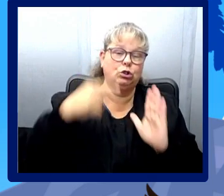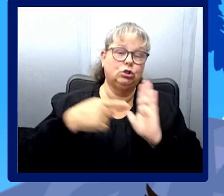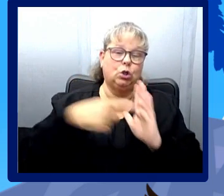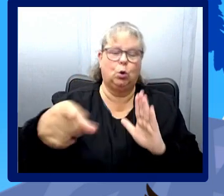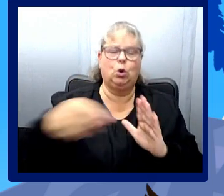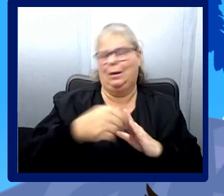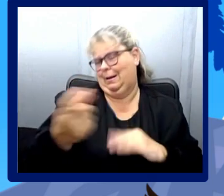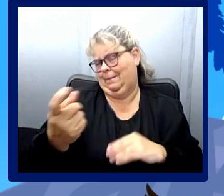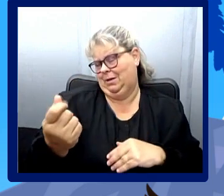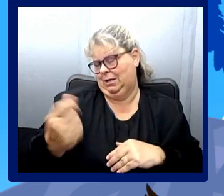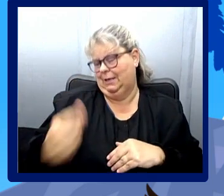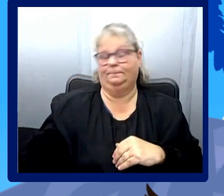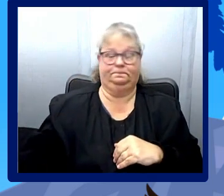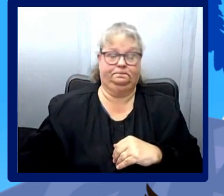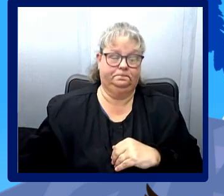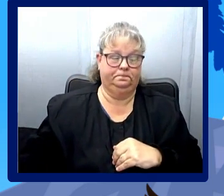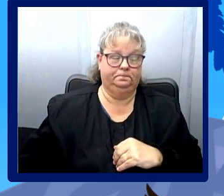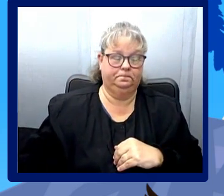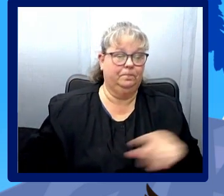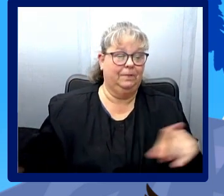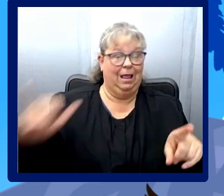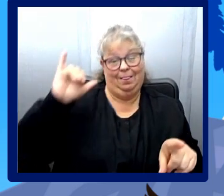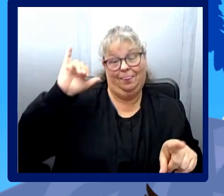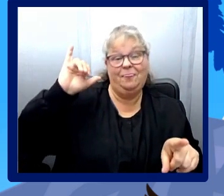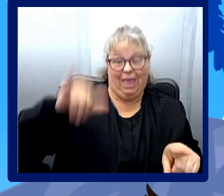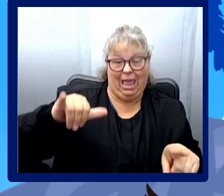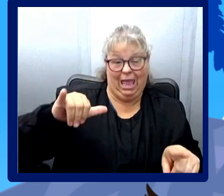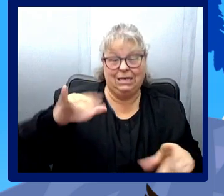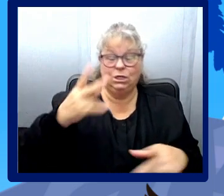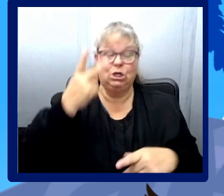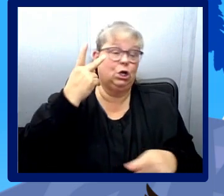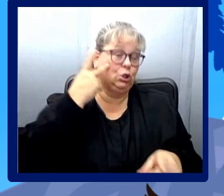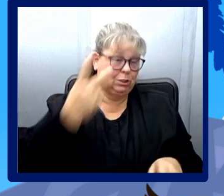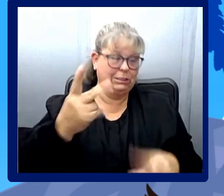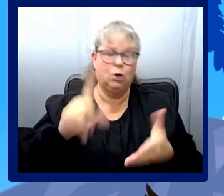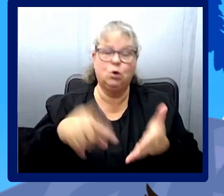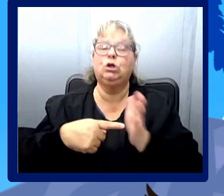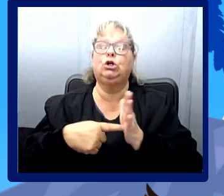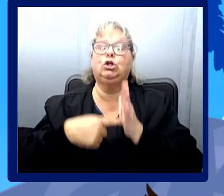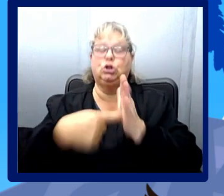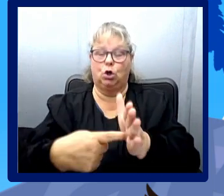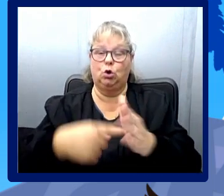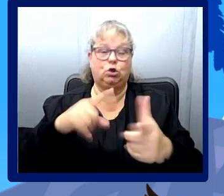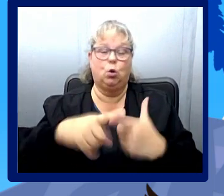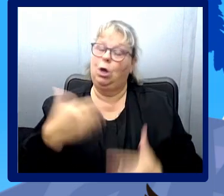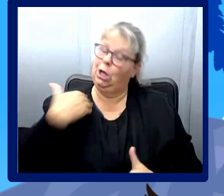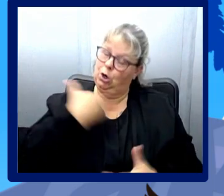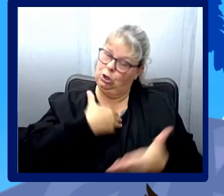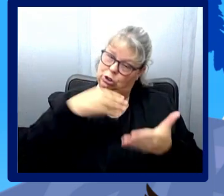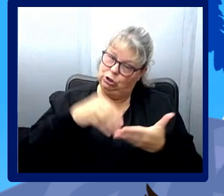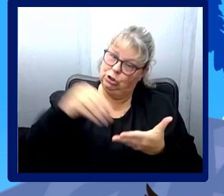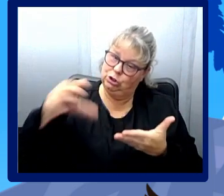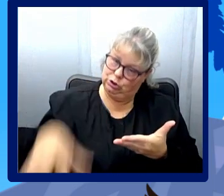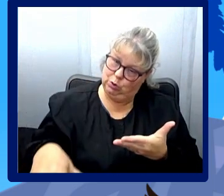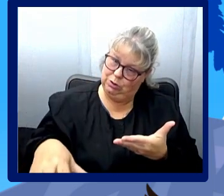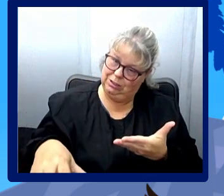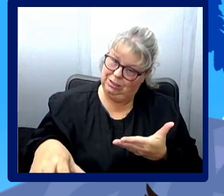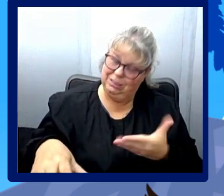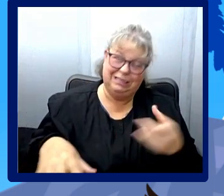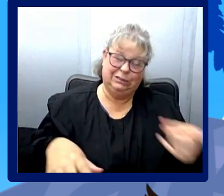that orients the students to the community. This is meant to be just a quick explanation of the community to get them started.